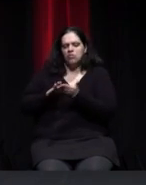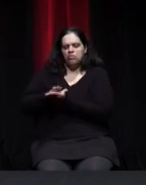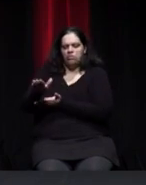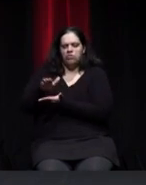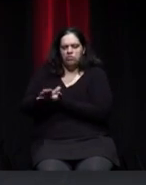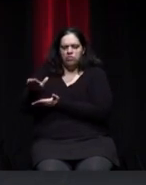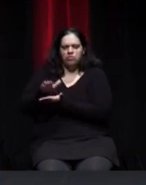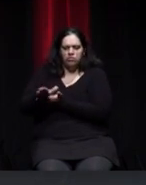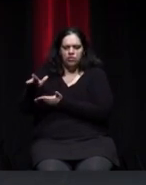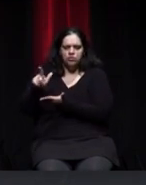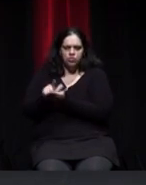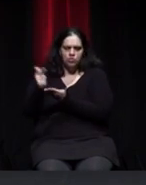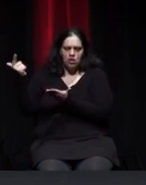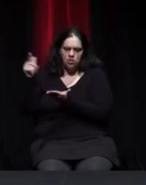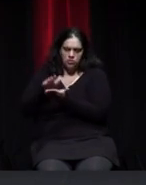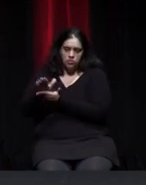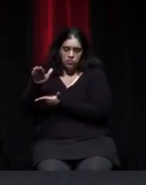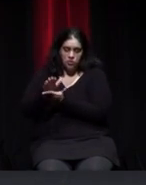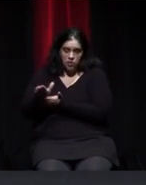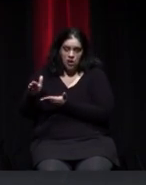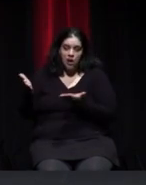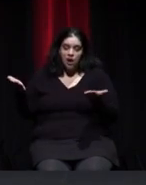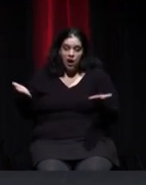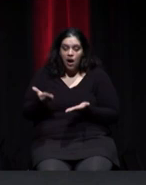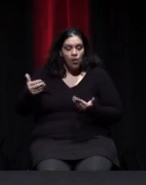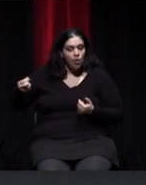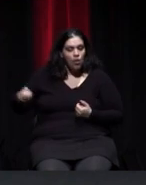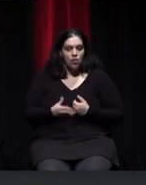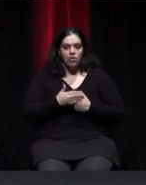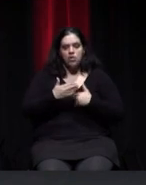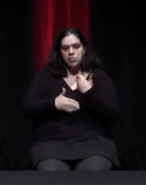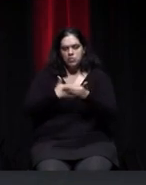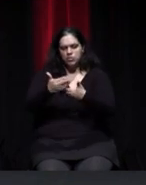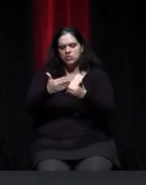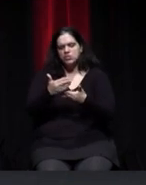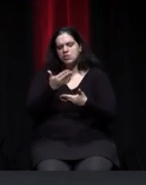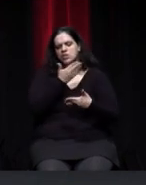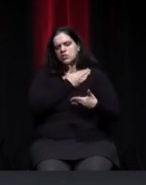goes through a first major modernization in the '50s and '60s.